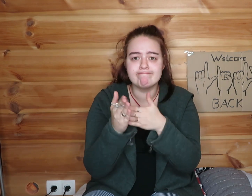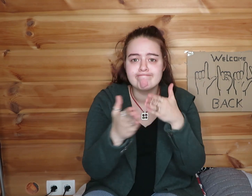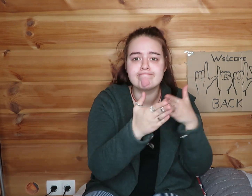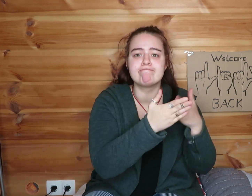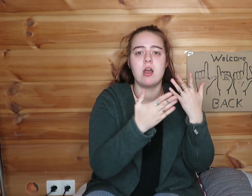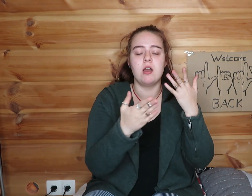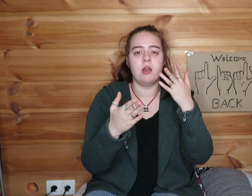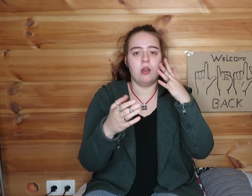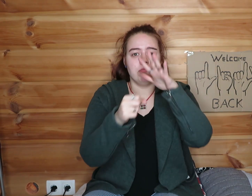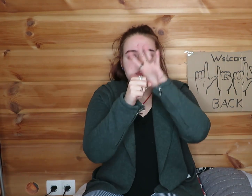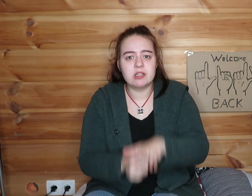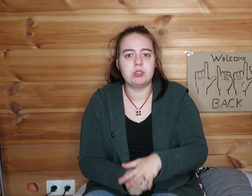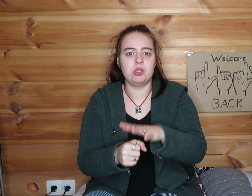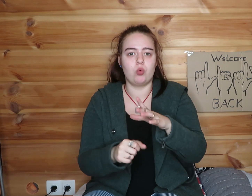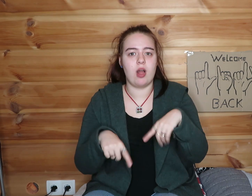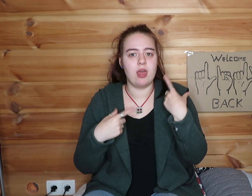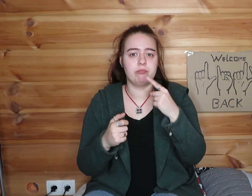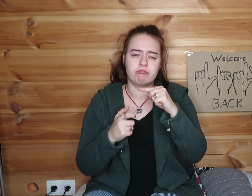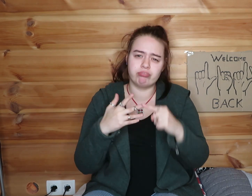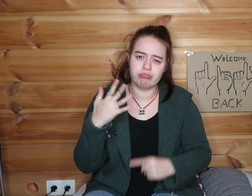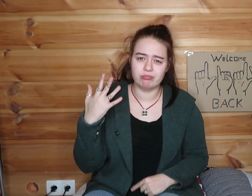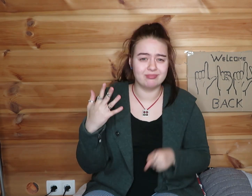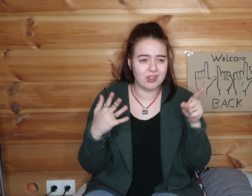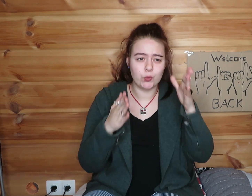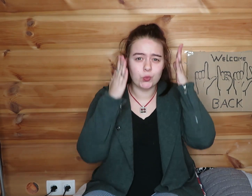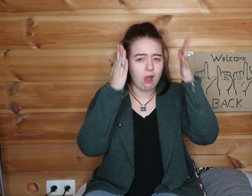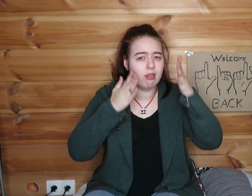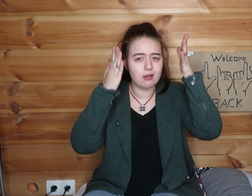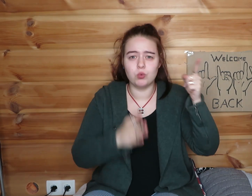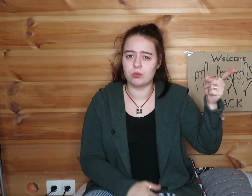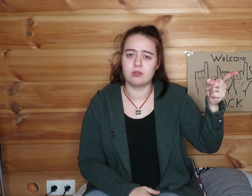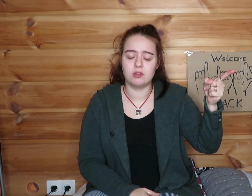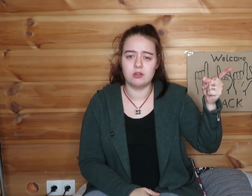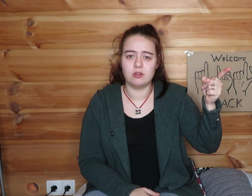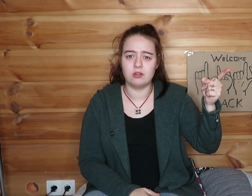They don´t experience the same barriers or discrimination we do. They can´t comprehend it.